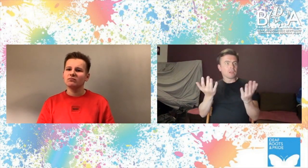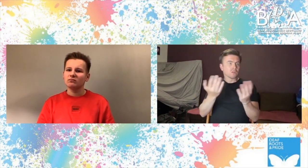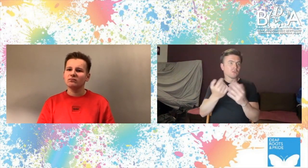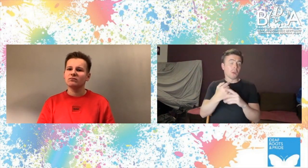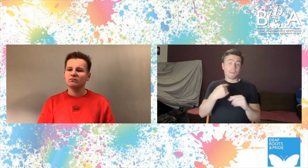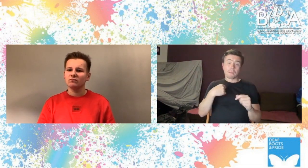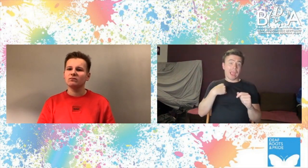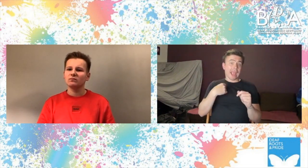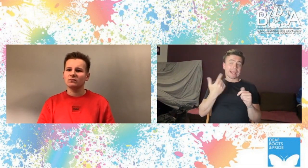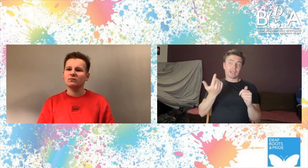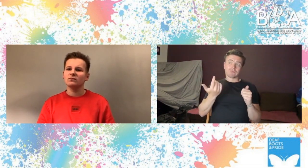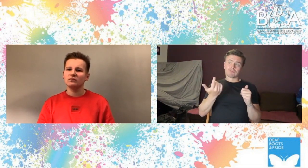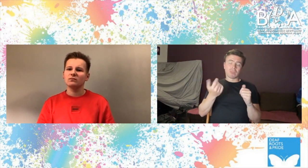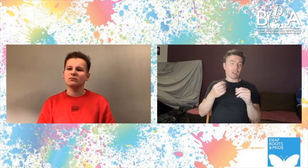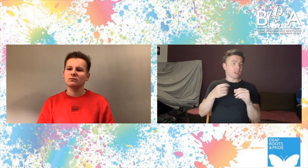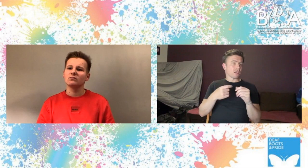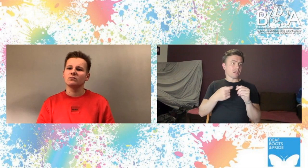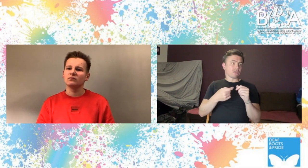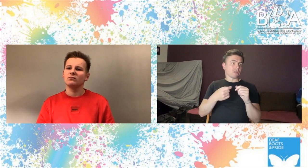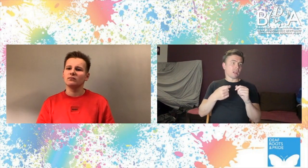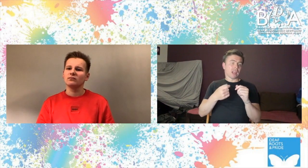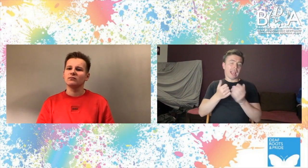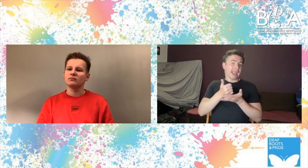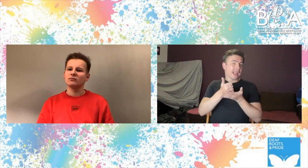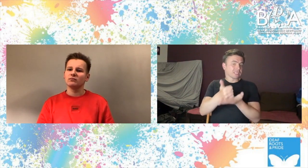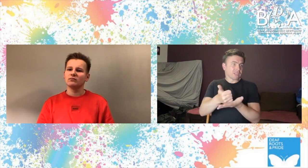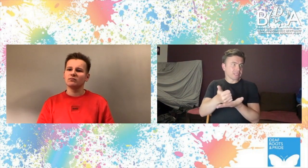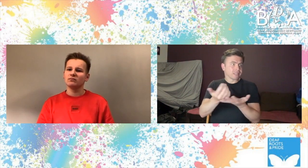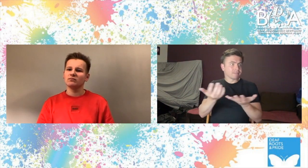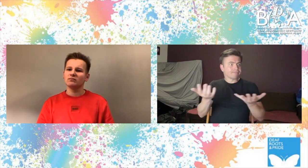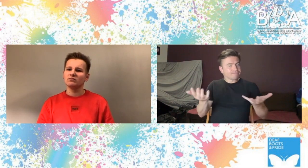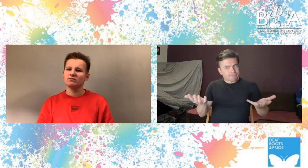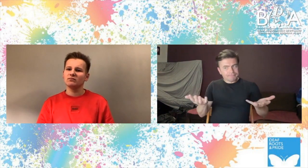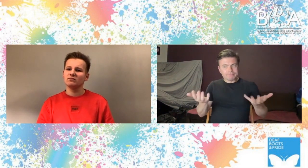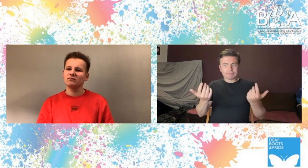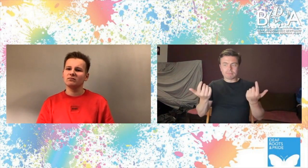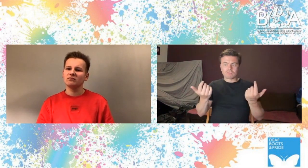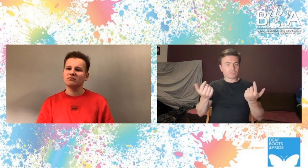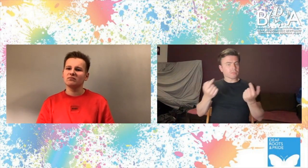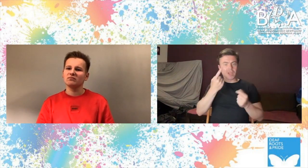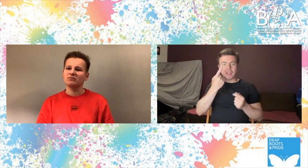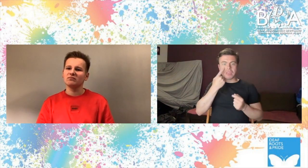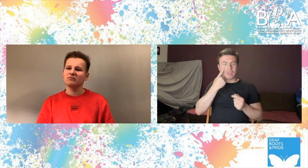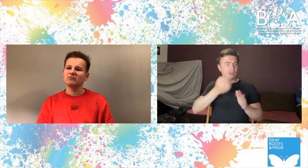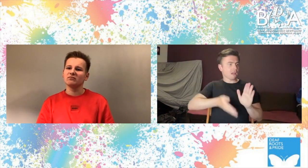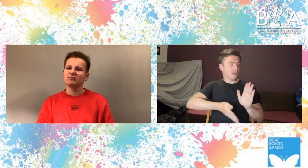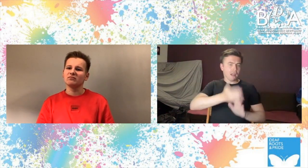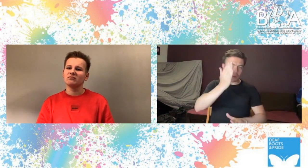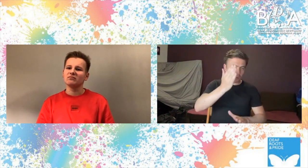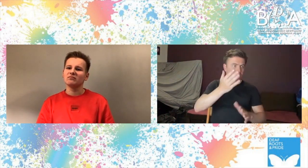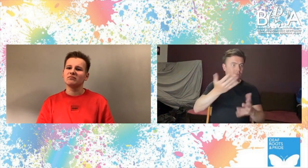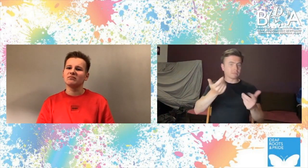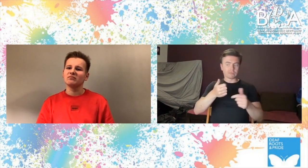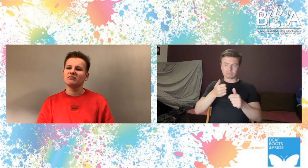struggle. My advice would be to try and get out and about, to find support,